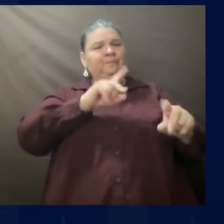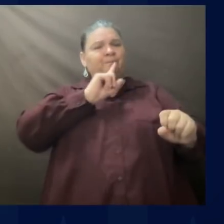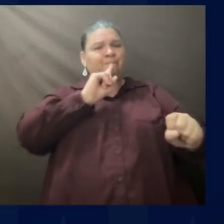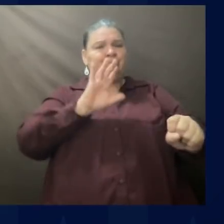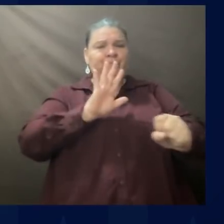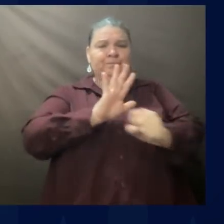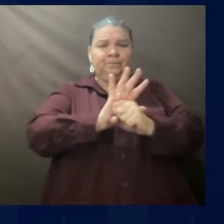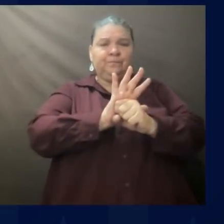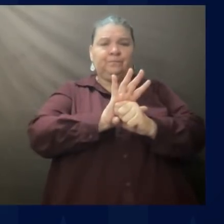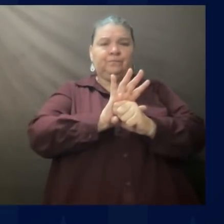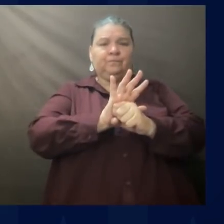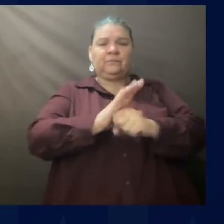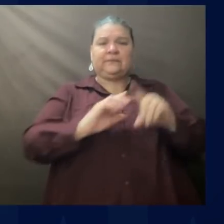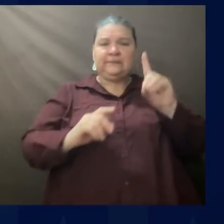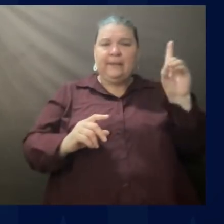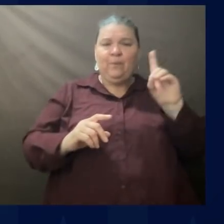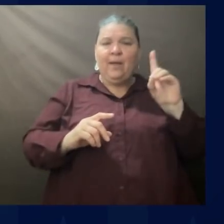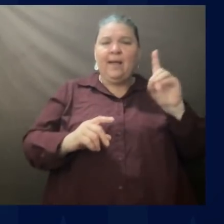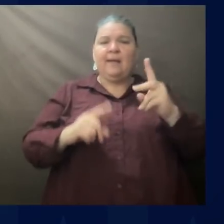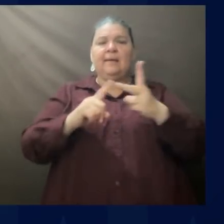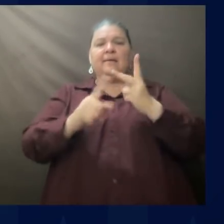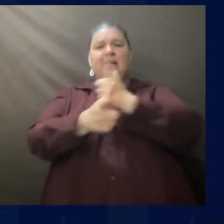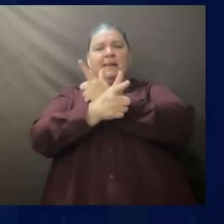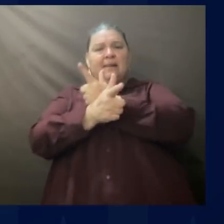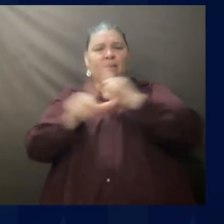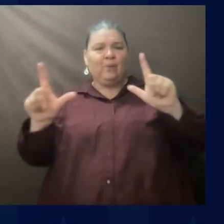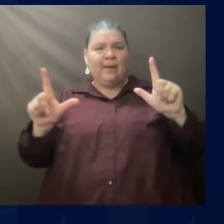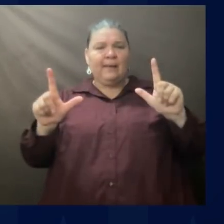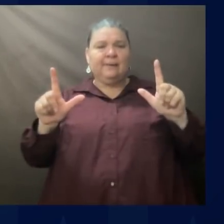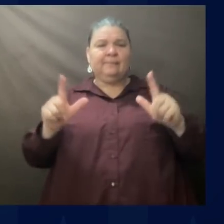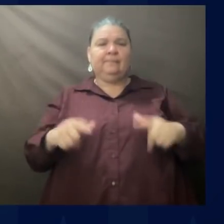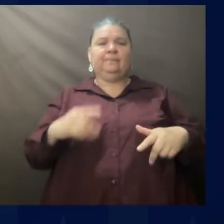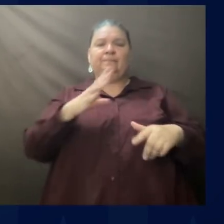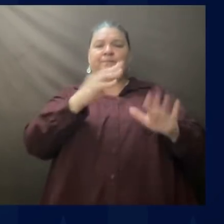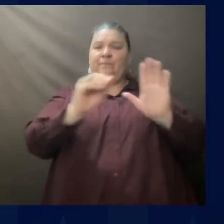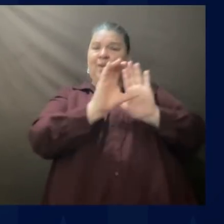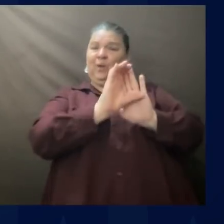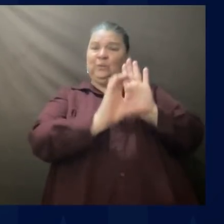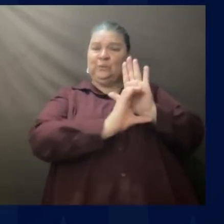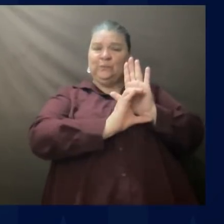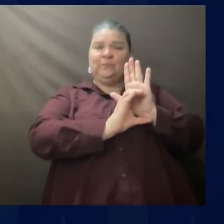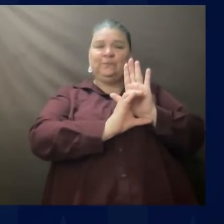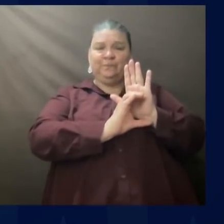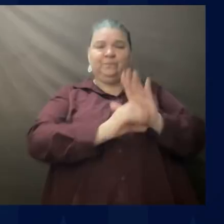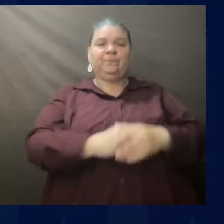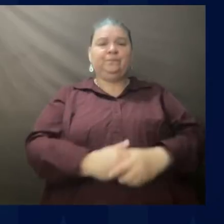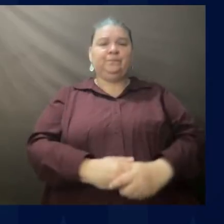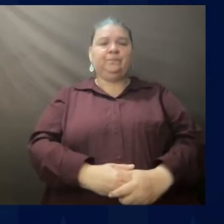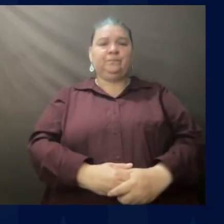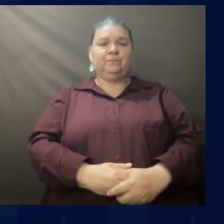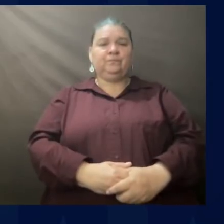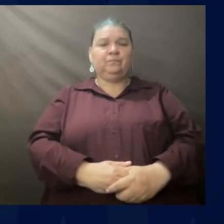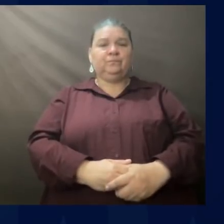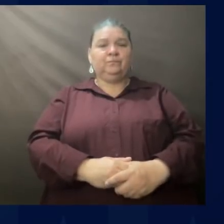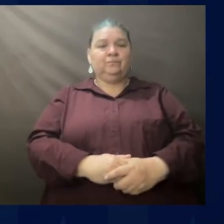When choosing between what is easy and what is right, let us live by the example of our fallen warriors.